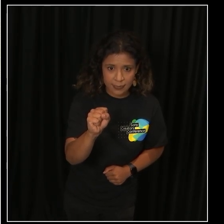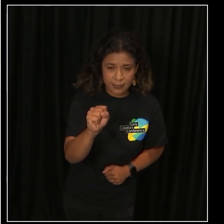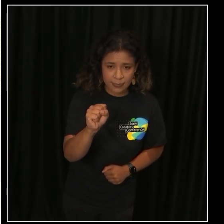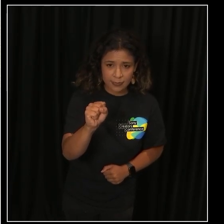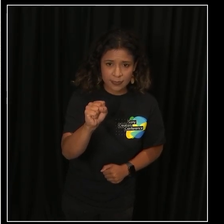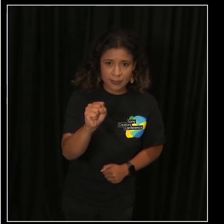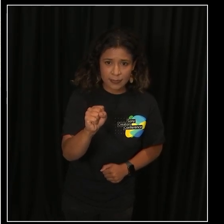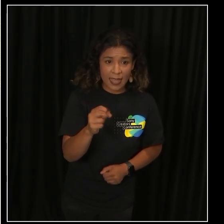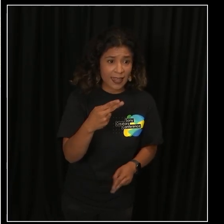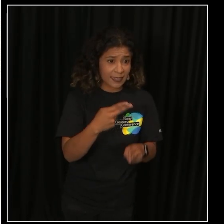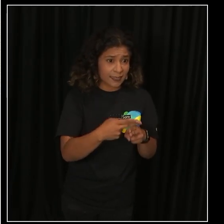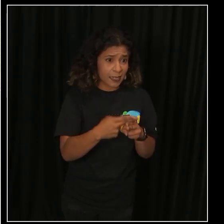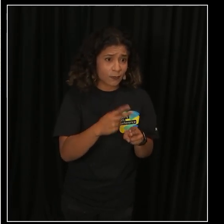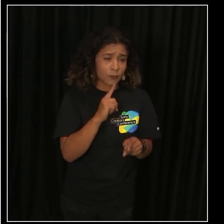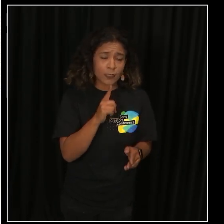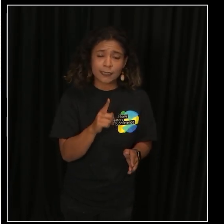it was really, really, really simple.